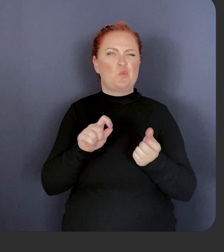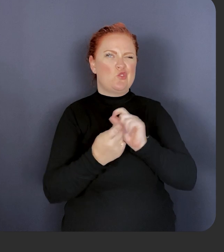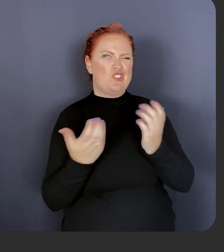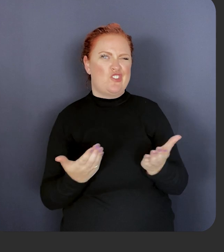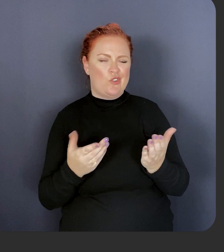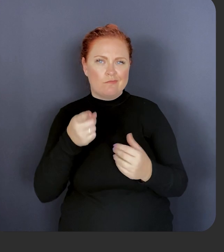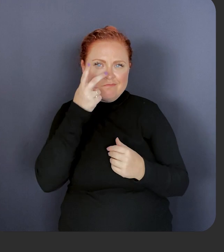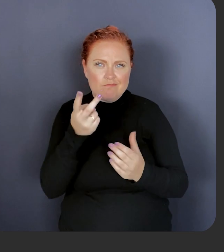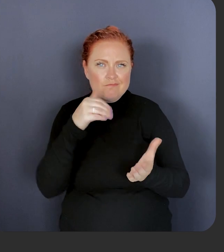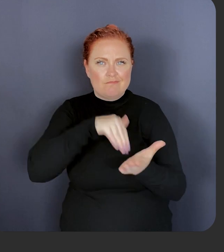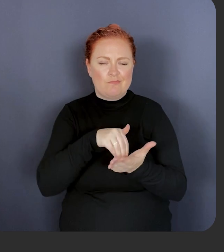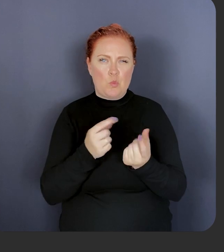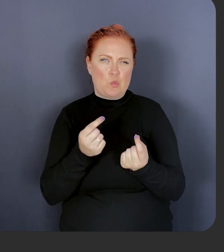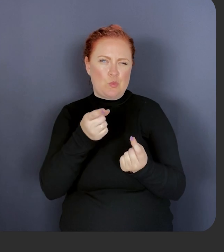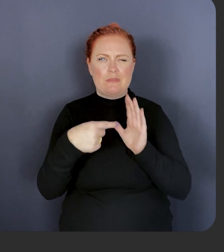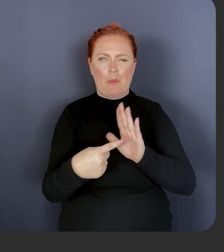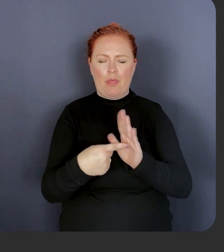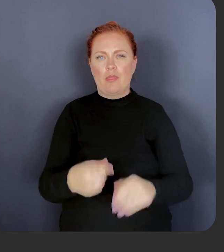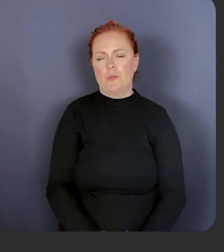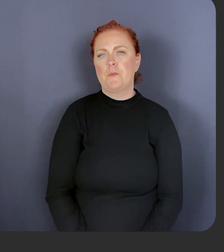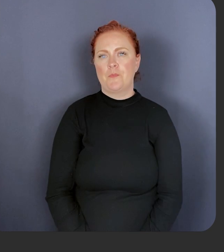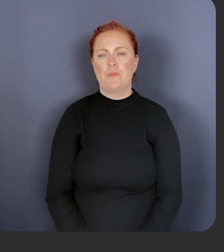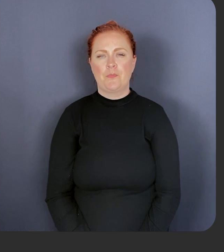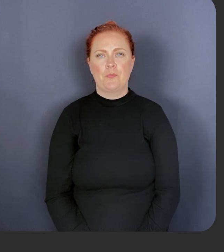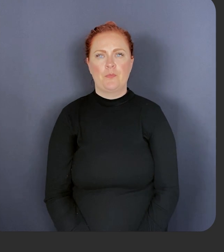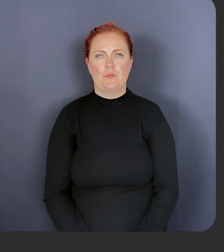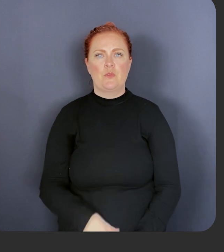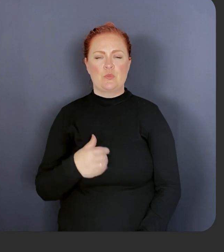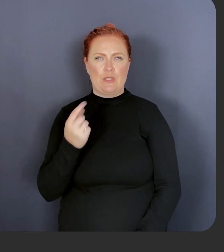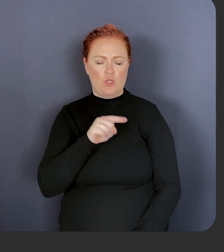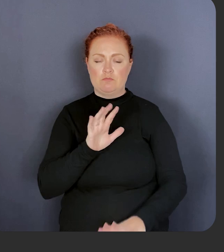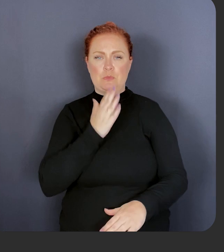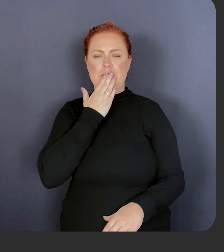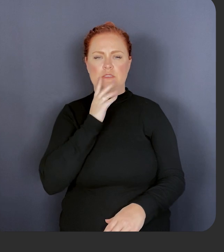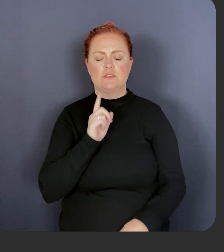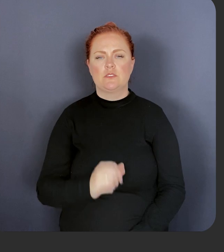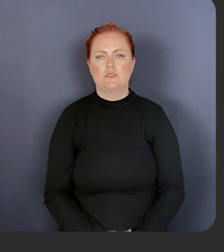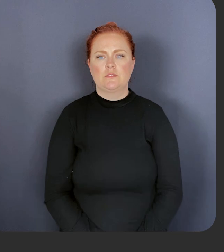here so that you can see again what we're doing there. So here-- oops.